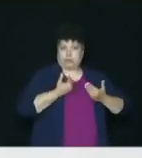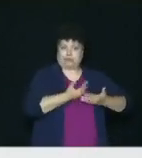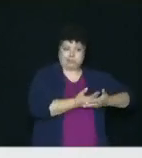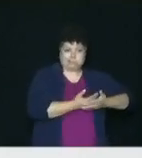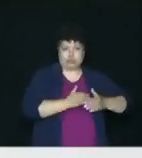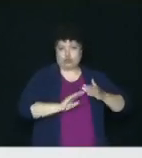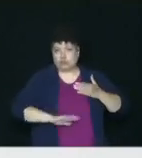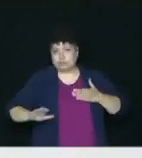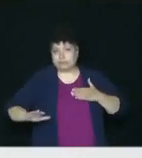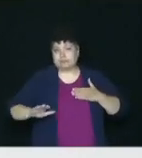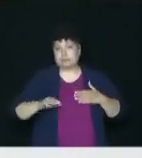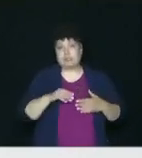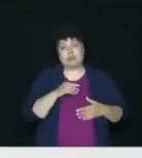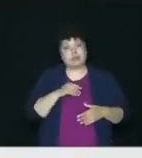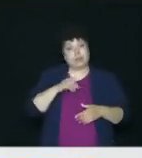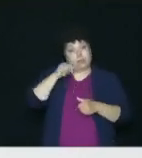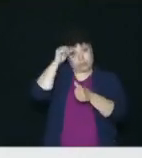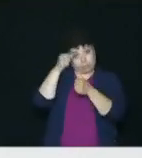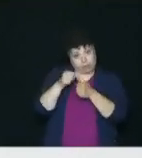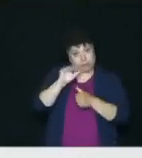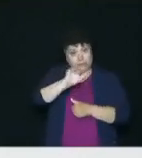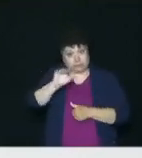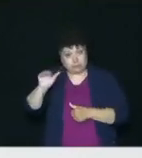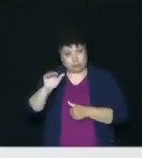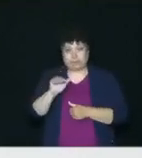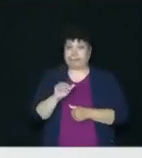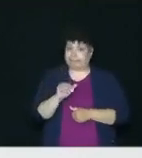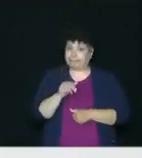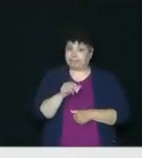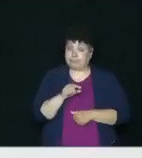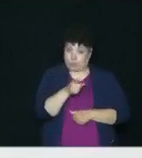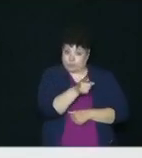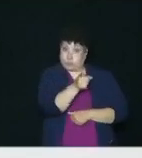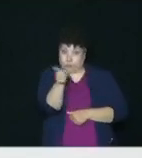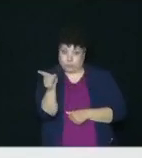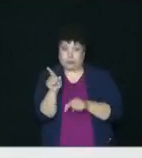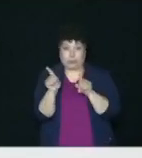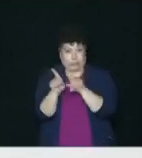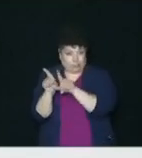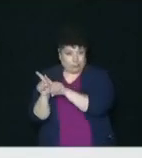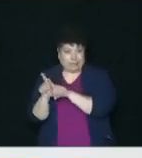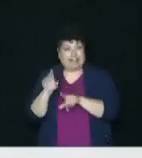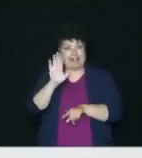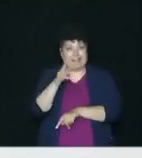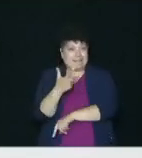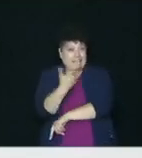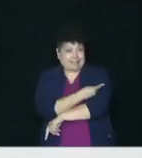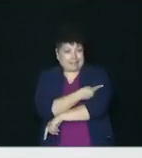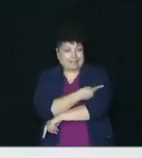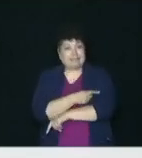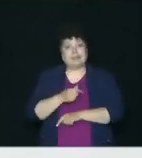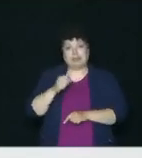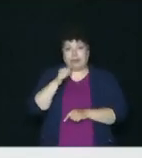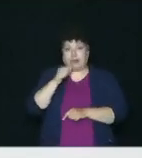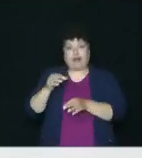BEGINNING A PRIMARY SERIES NOW, THAT WILL OFF THEIR -- OFFER PROTECTION TO THESE YOUNG CHILDREN.